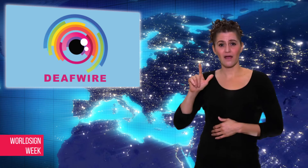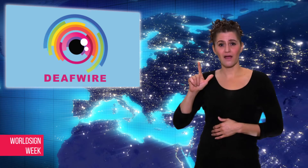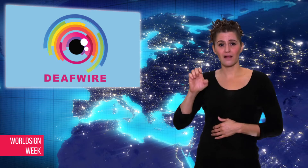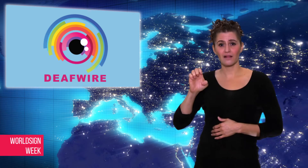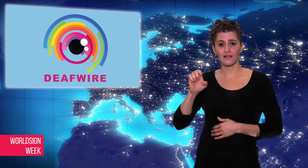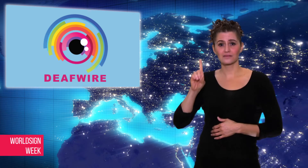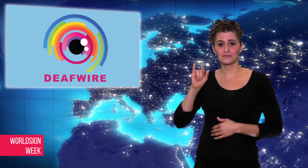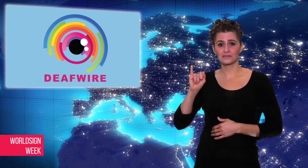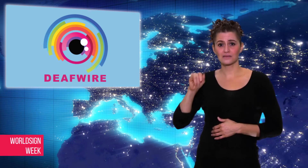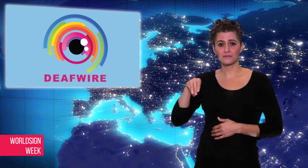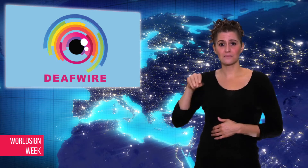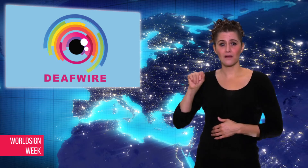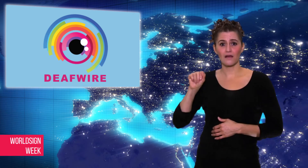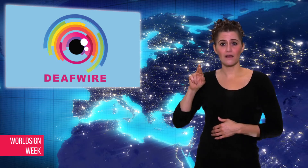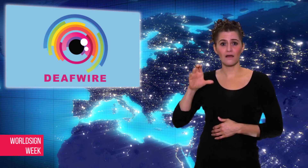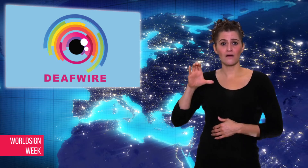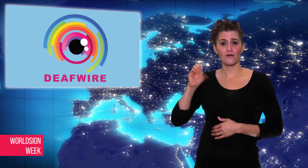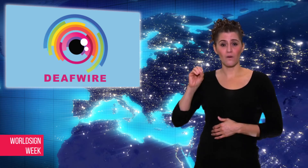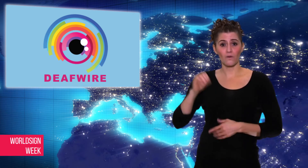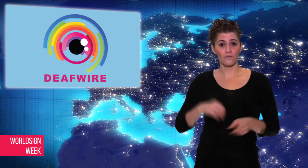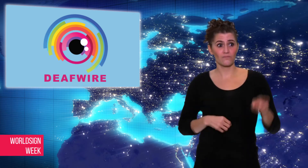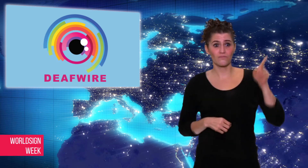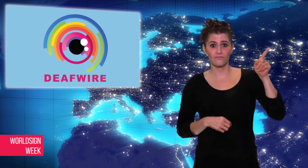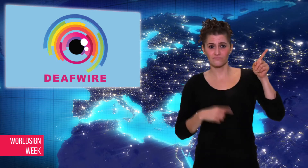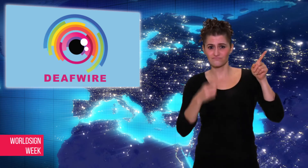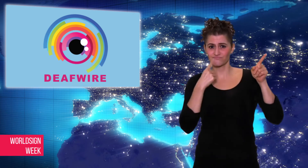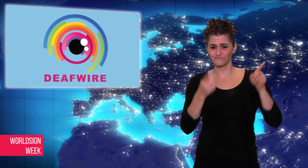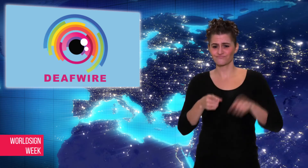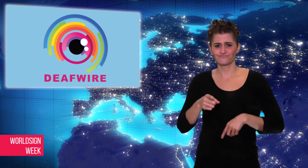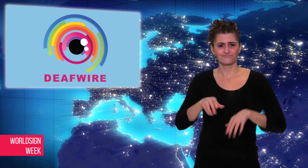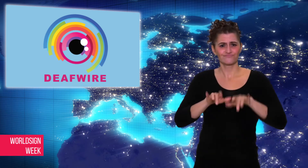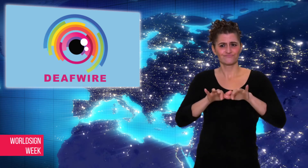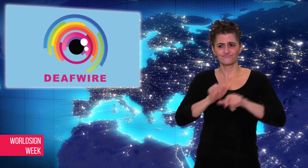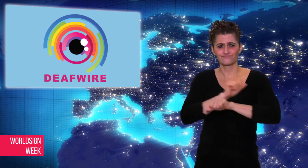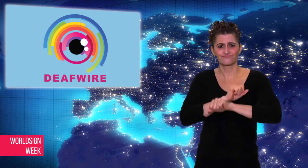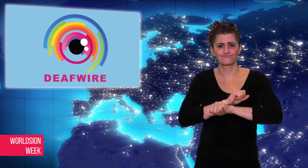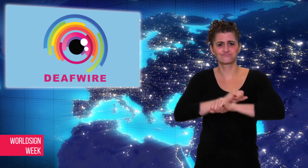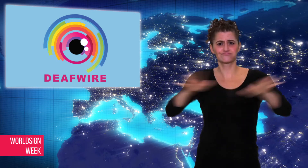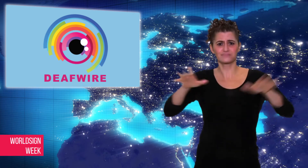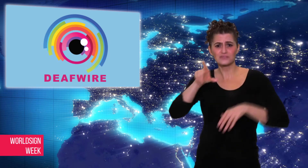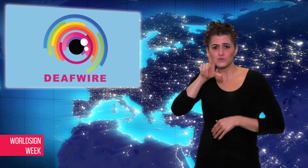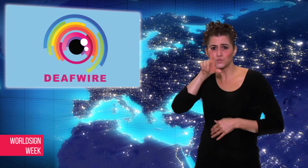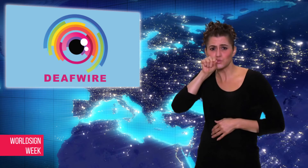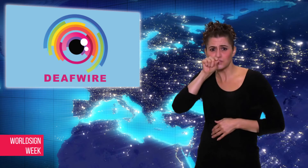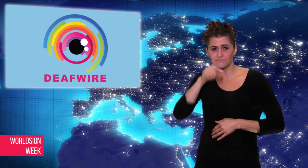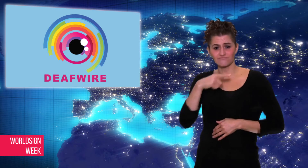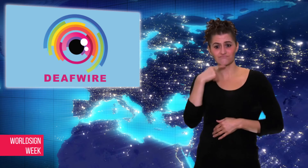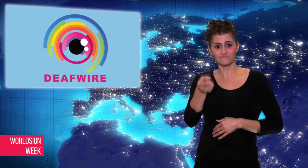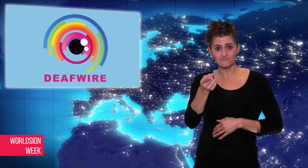a deaf character was going to be